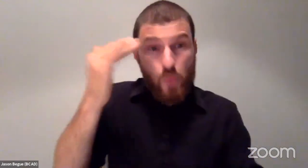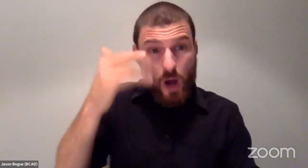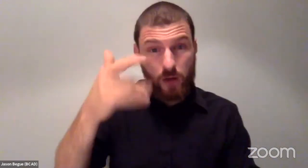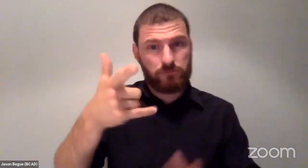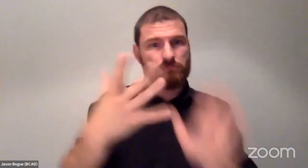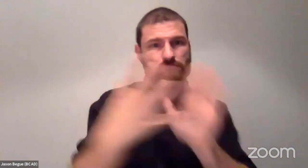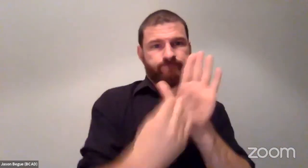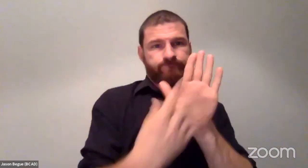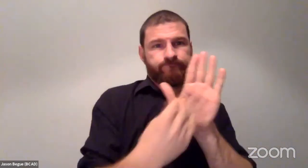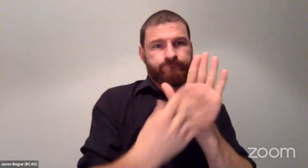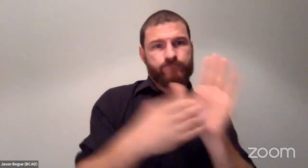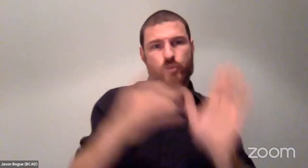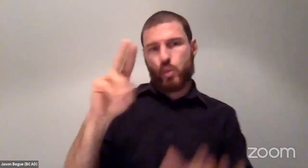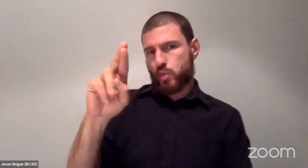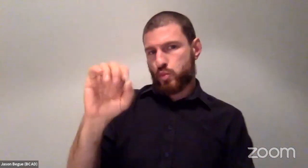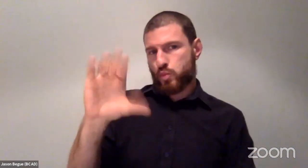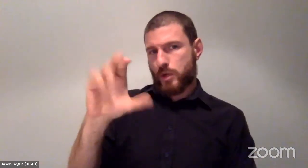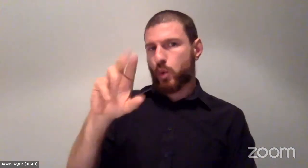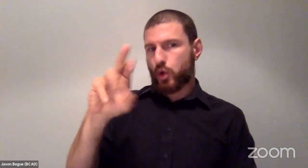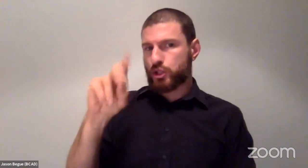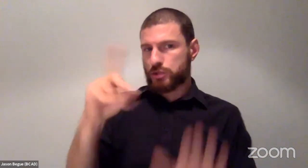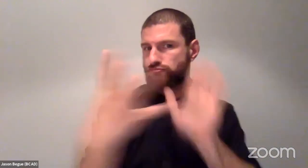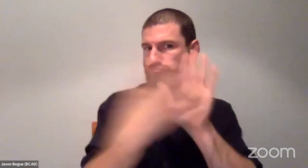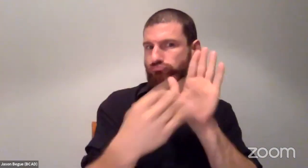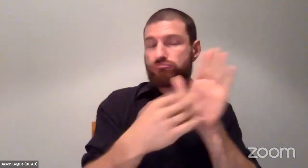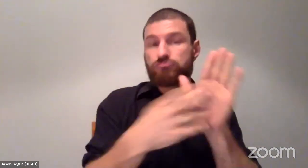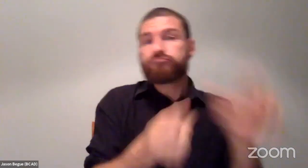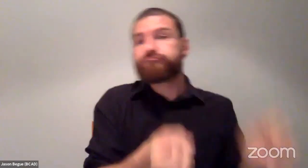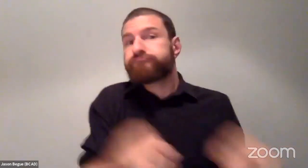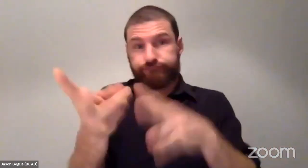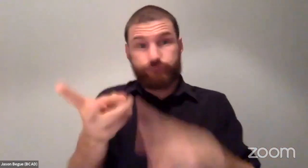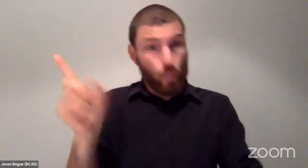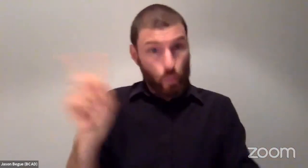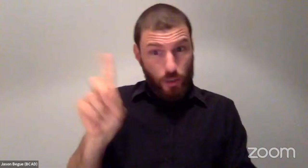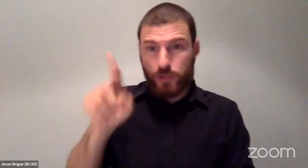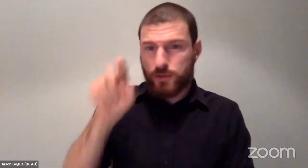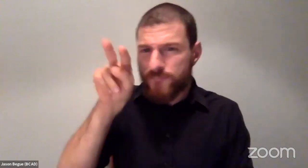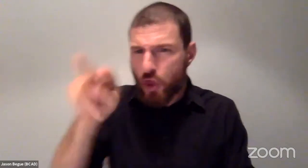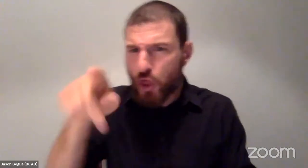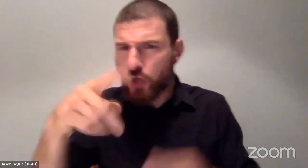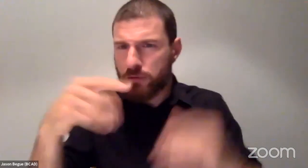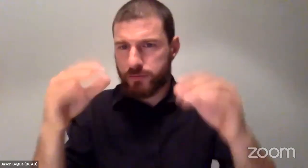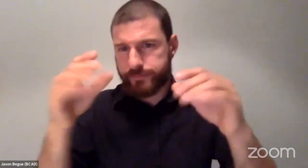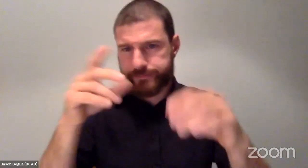If you missed any portion of this even's program, do not worry. We have recorded this and this